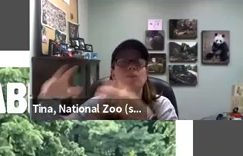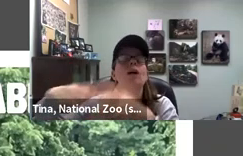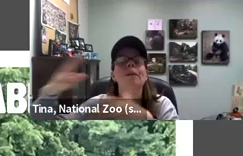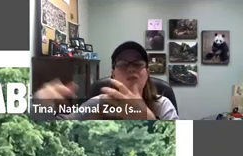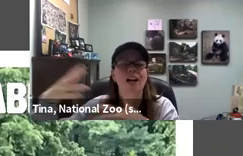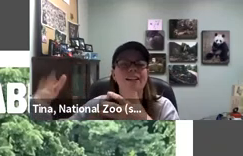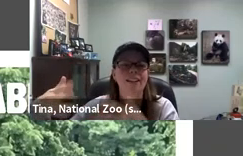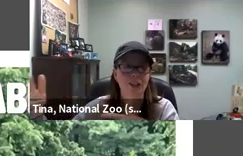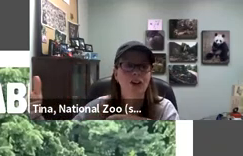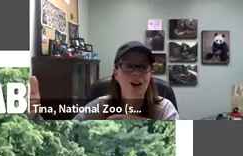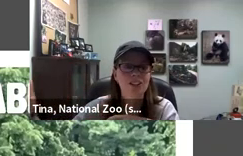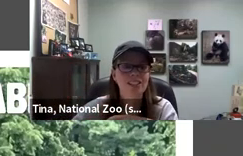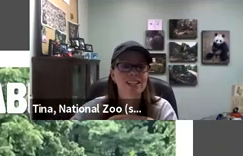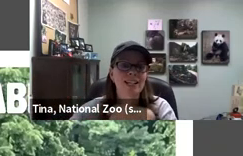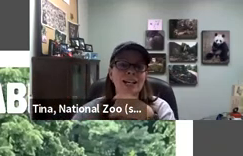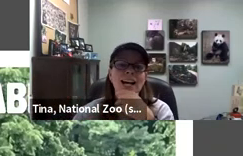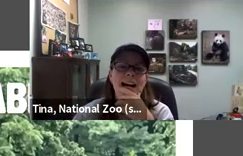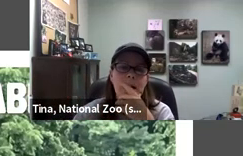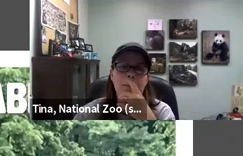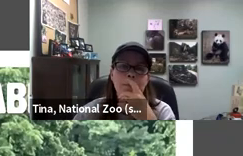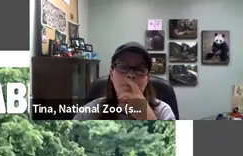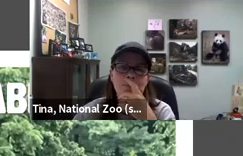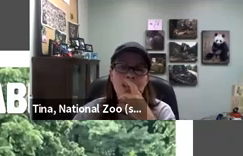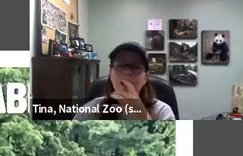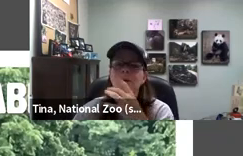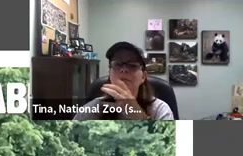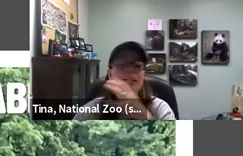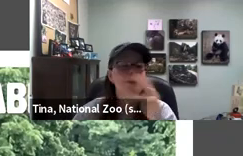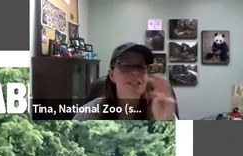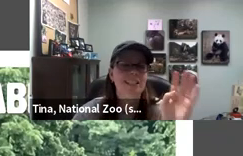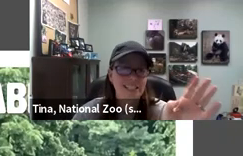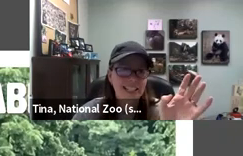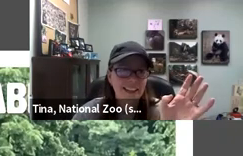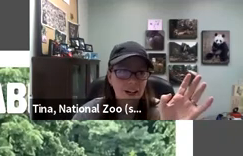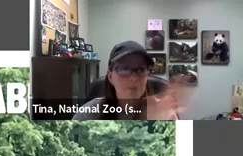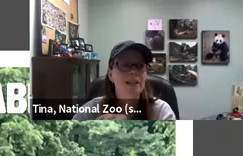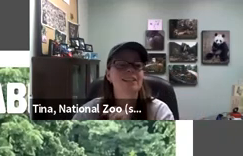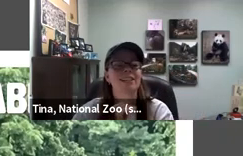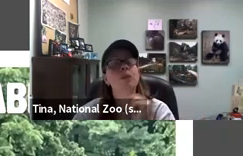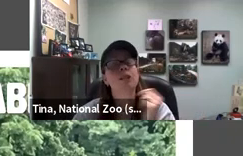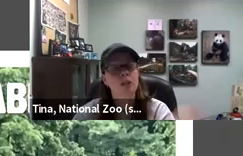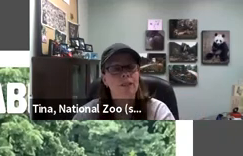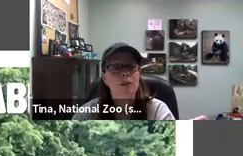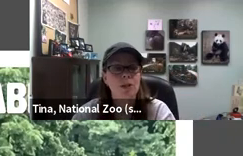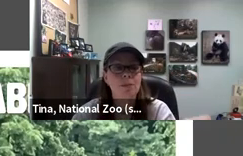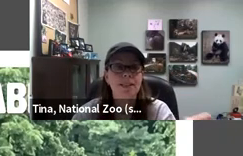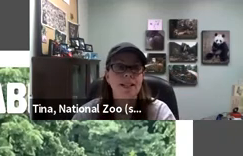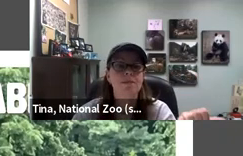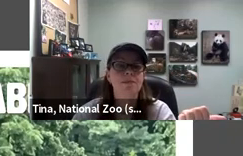what I'm trying to get across." But then of course it doesn't end there, because then we do have to worry